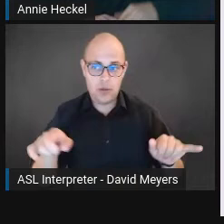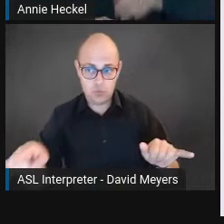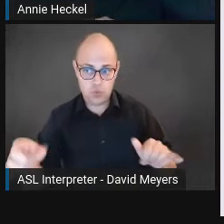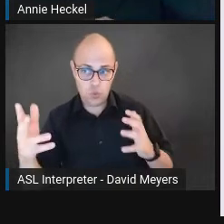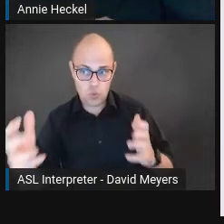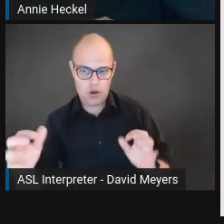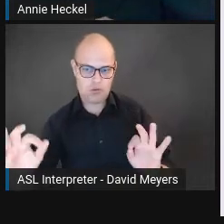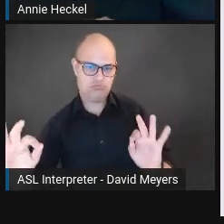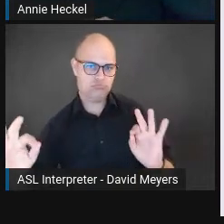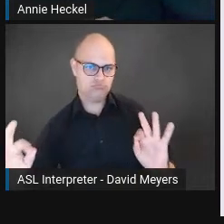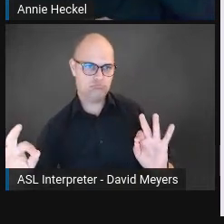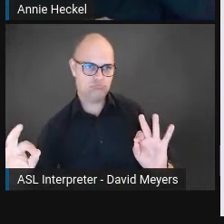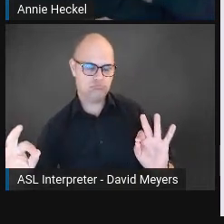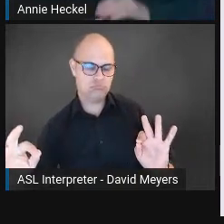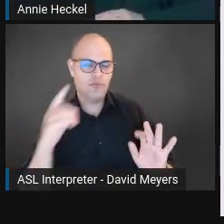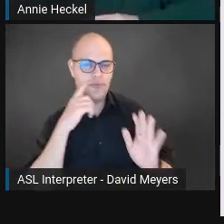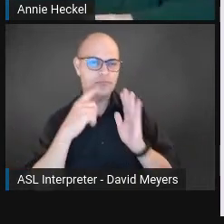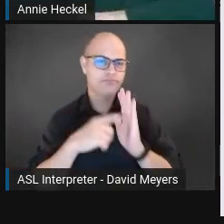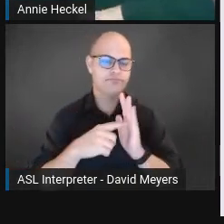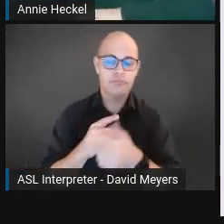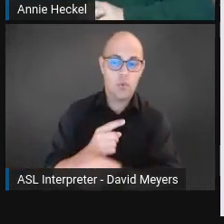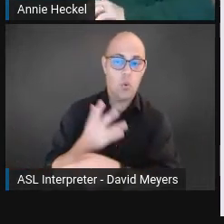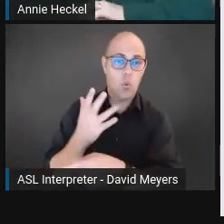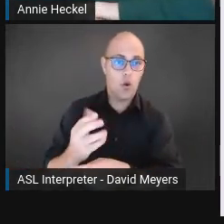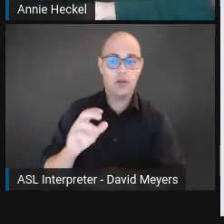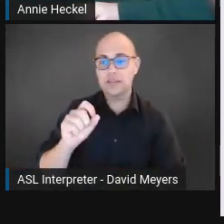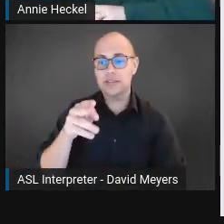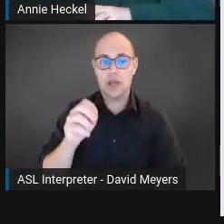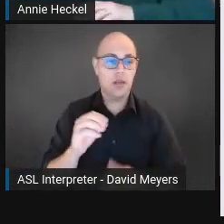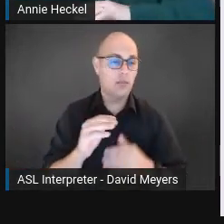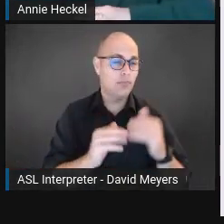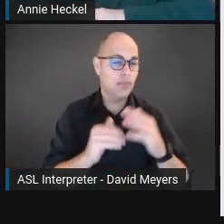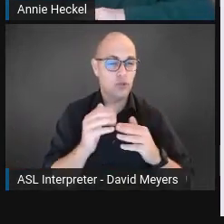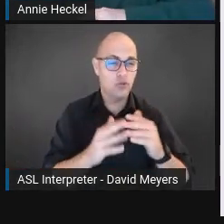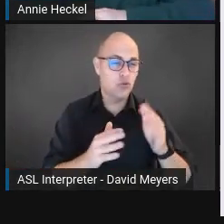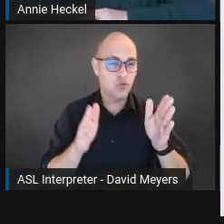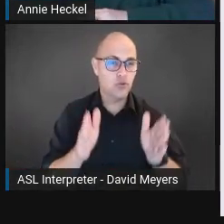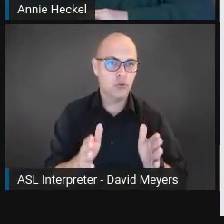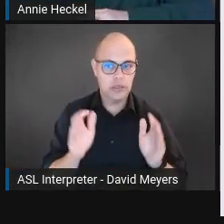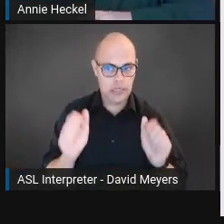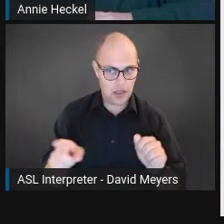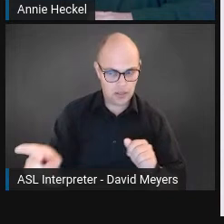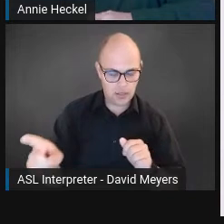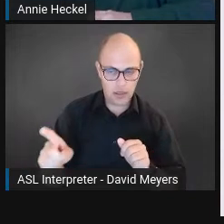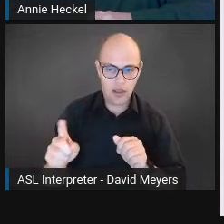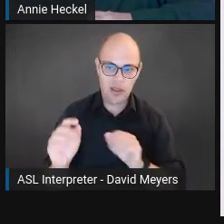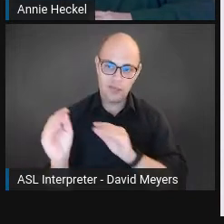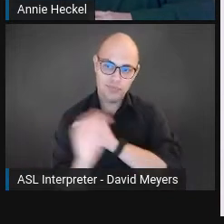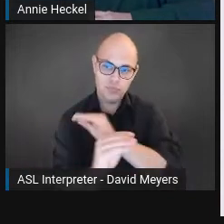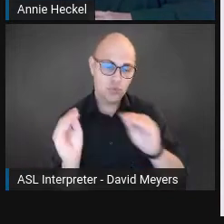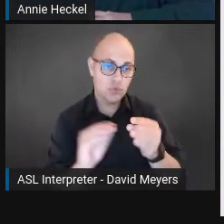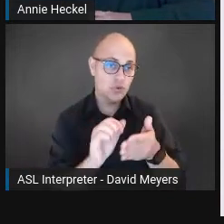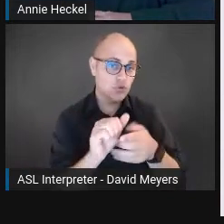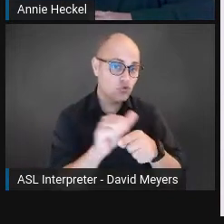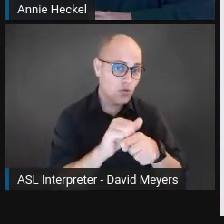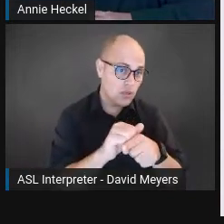Say they want a site builder, can you build training or documentation materials into your handoff process